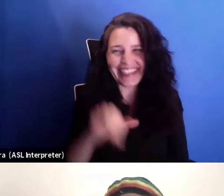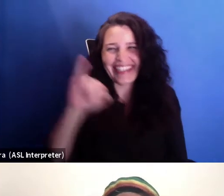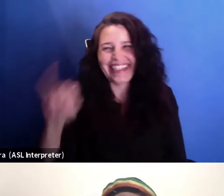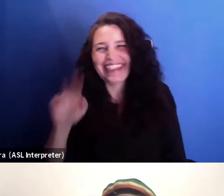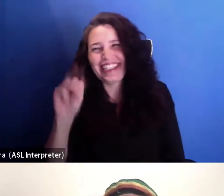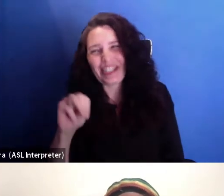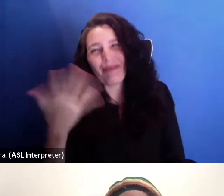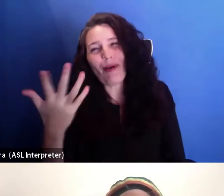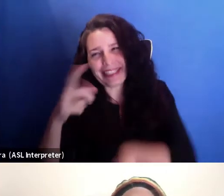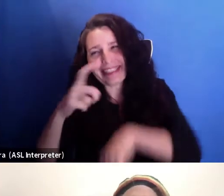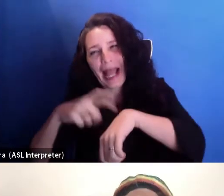Except Nicole.